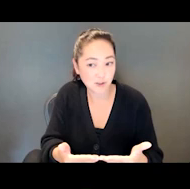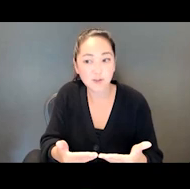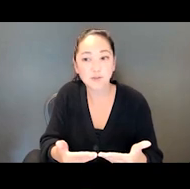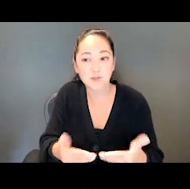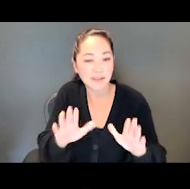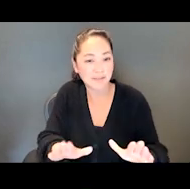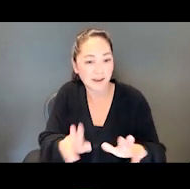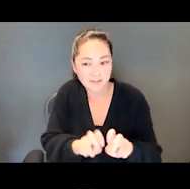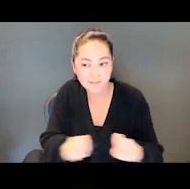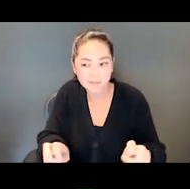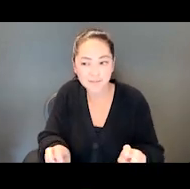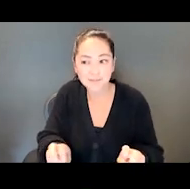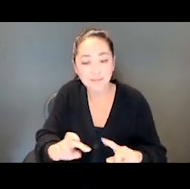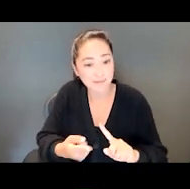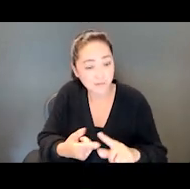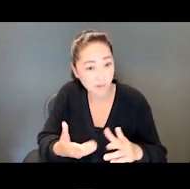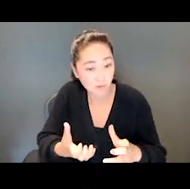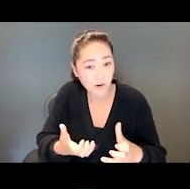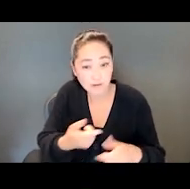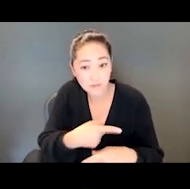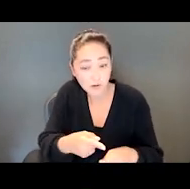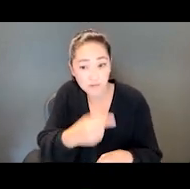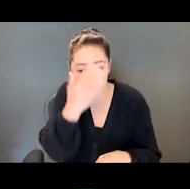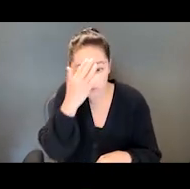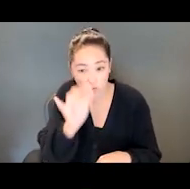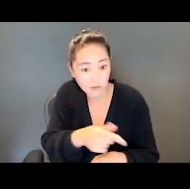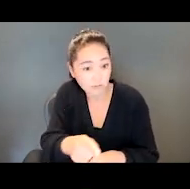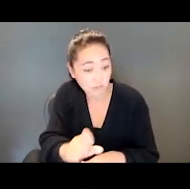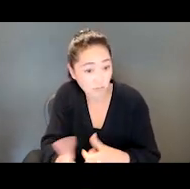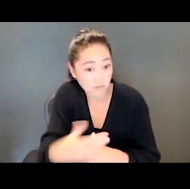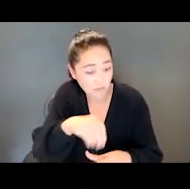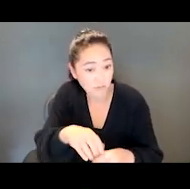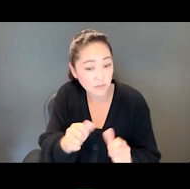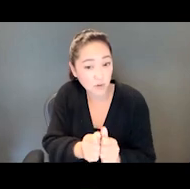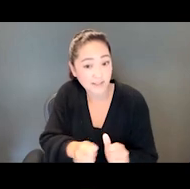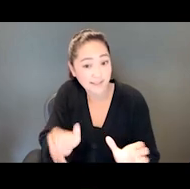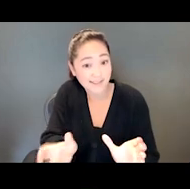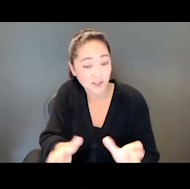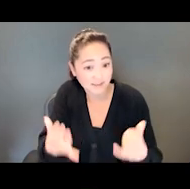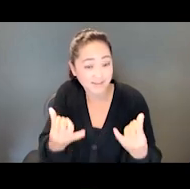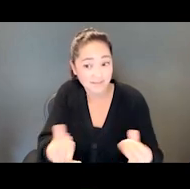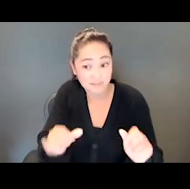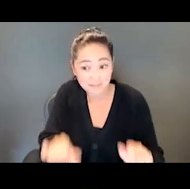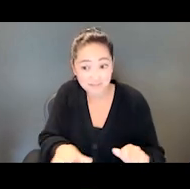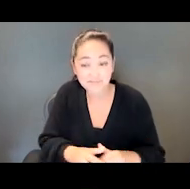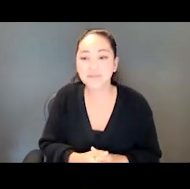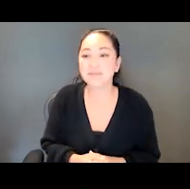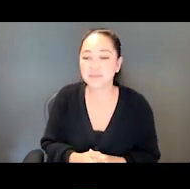I encourage you to ask questions, answer questions or share comments using Zoom's Q&A function